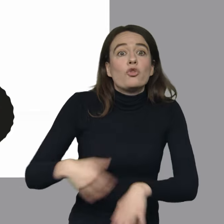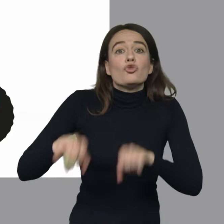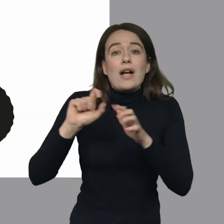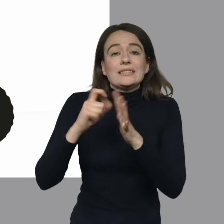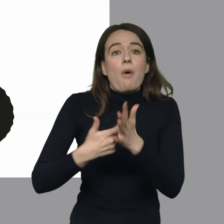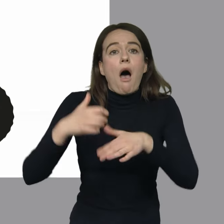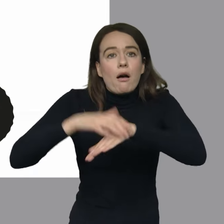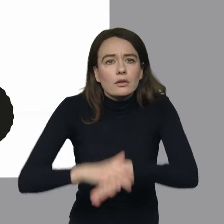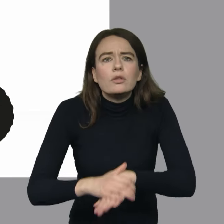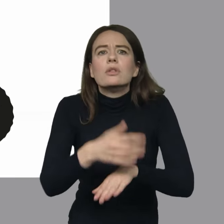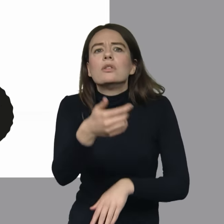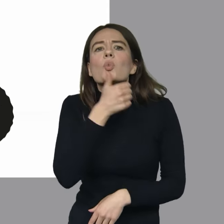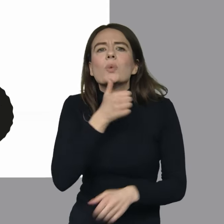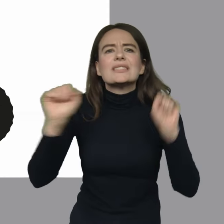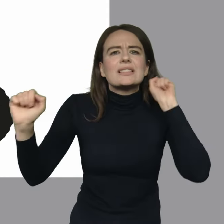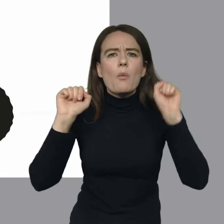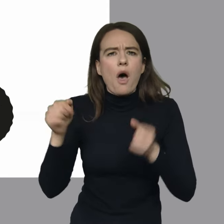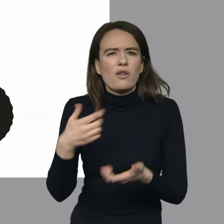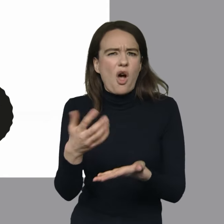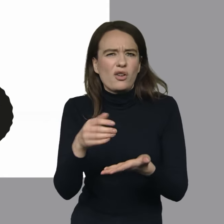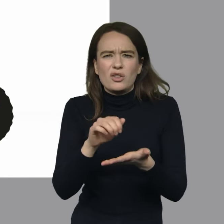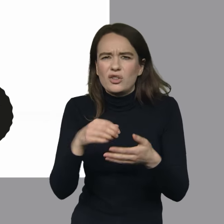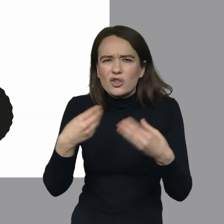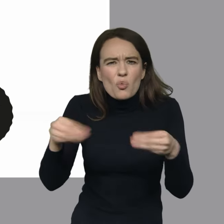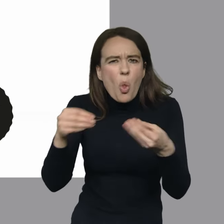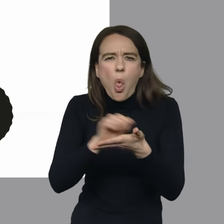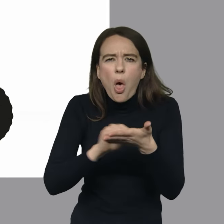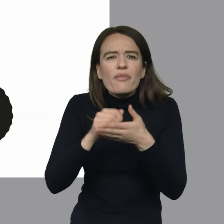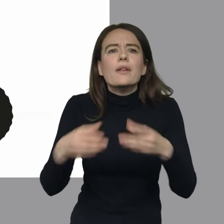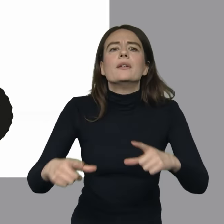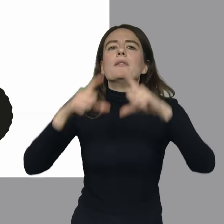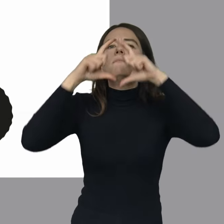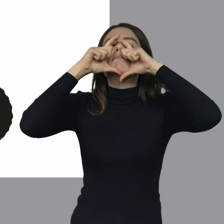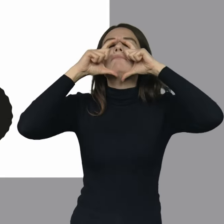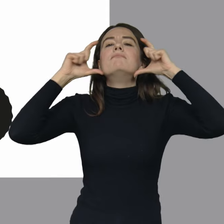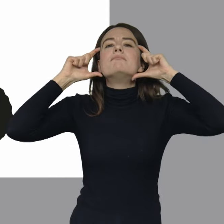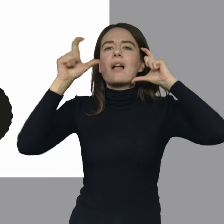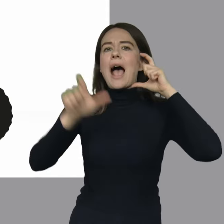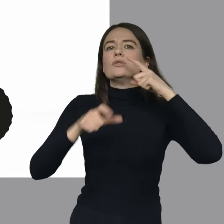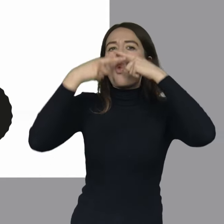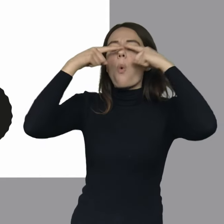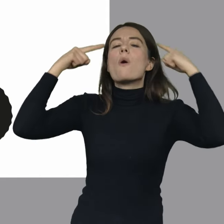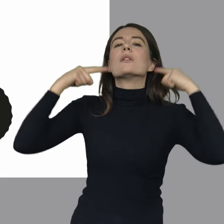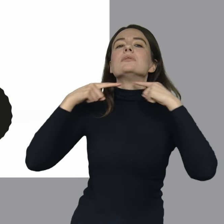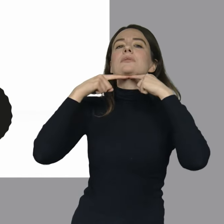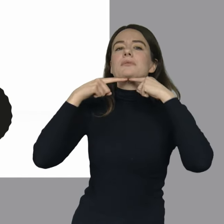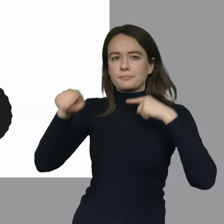Use a towel or piece of clothing to lay it over the mouth and nose of the casualty. Start CPR.